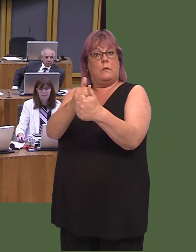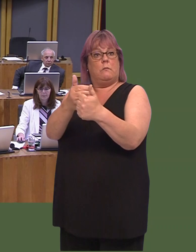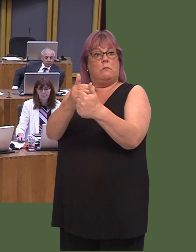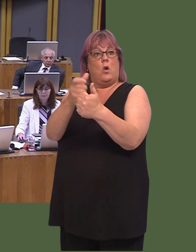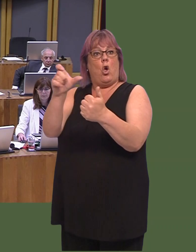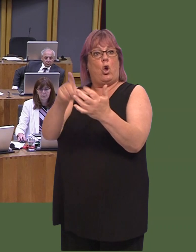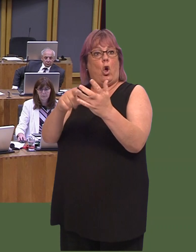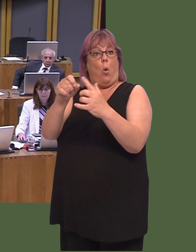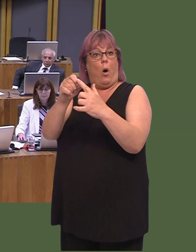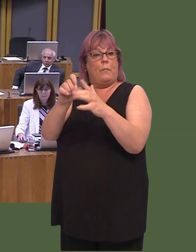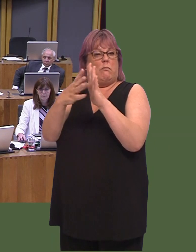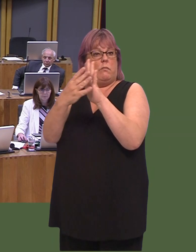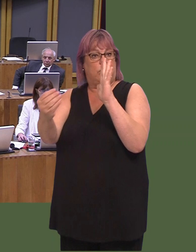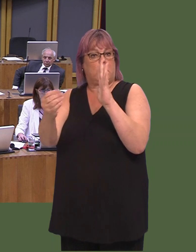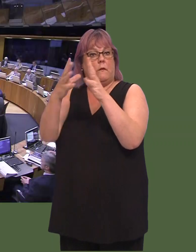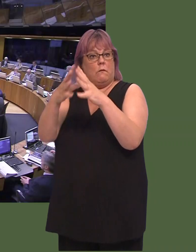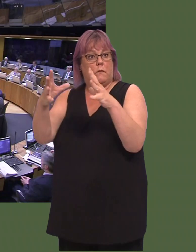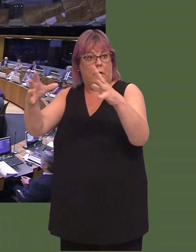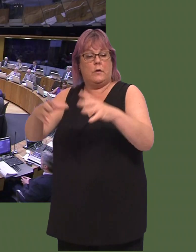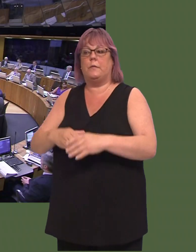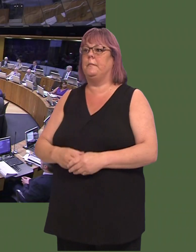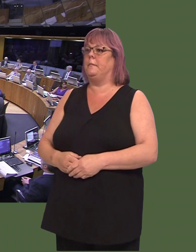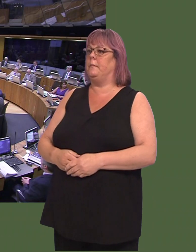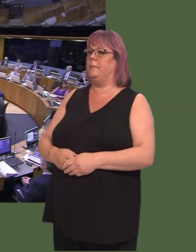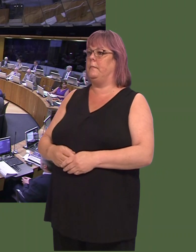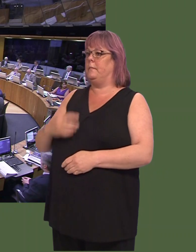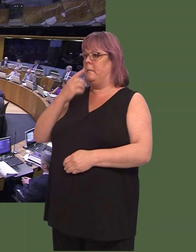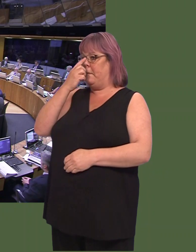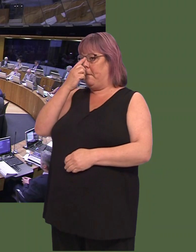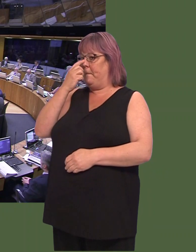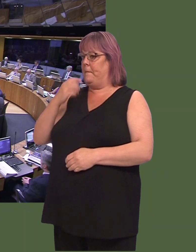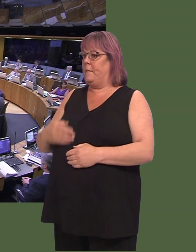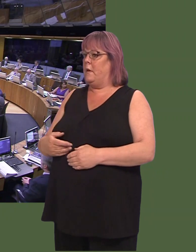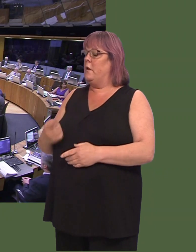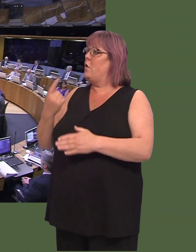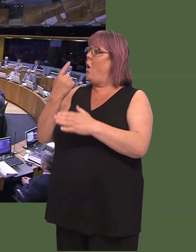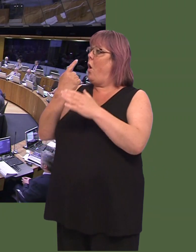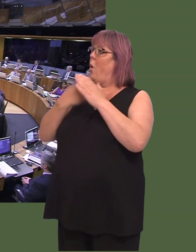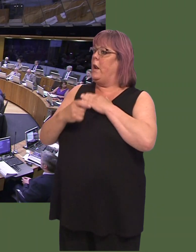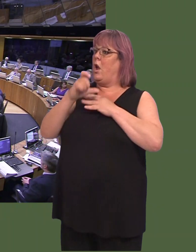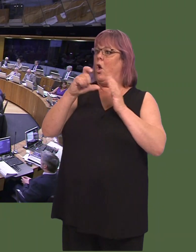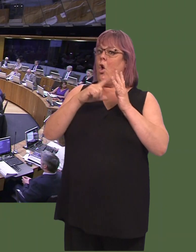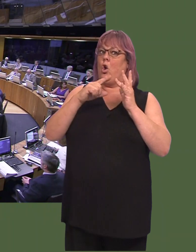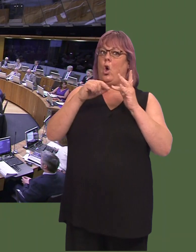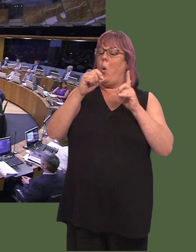Darren Millar AM: Can I ask you, First Ministeró? It's not only organisations like the ones described by Vikki Howells, co-operatives